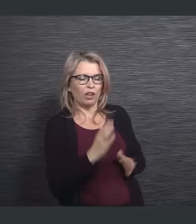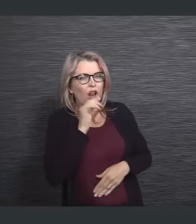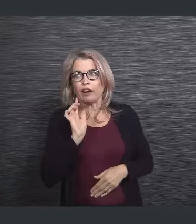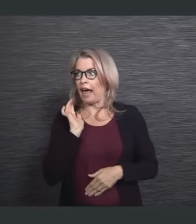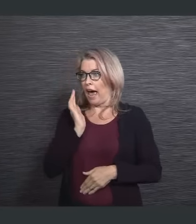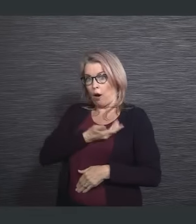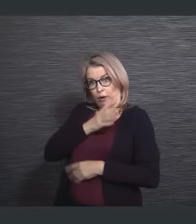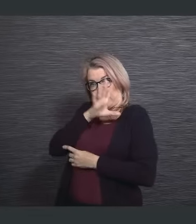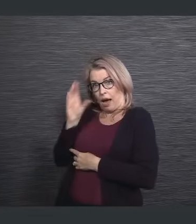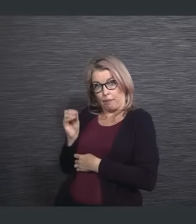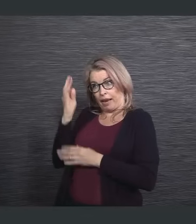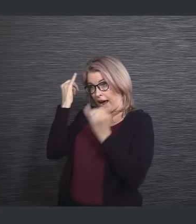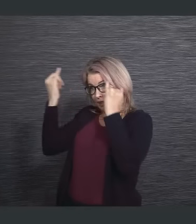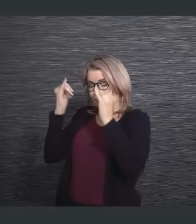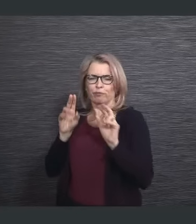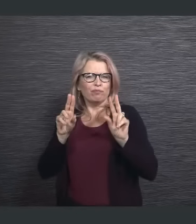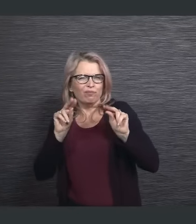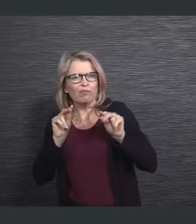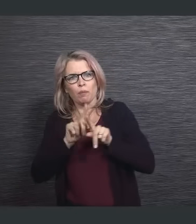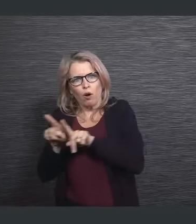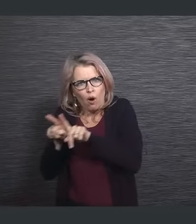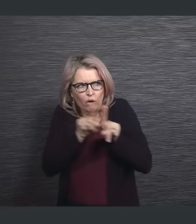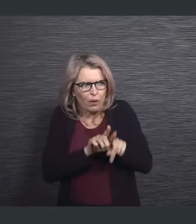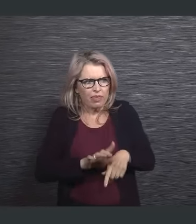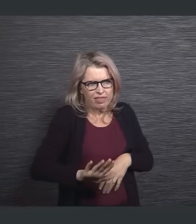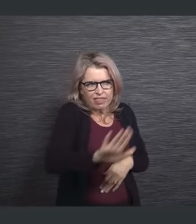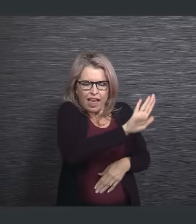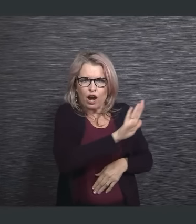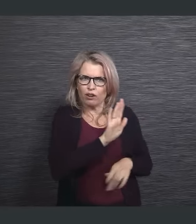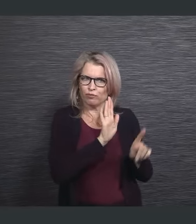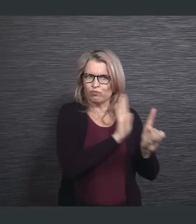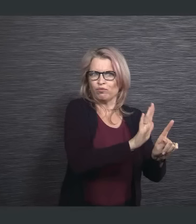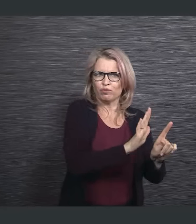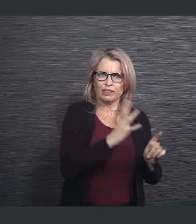It's their ideas because they own the experience at least as much as we do.